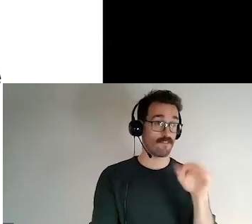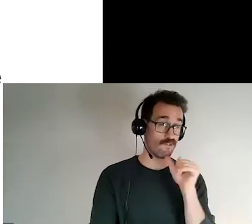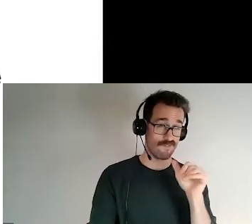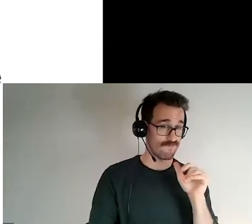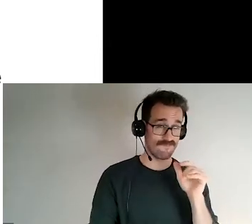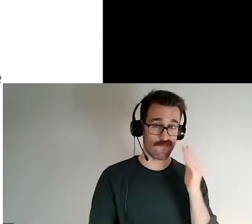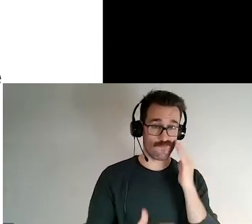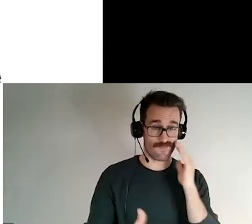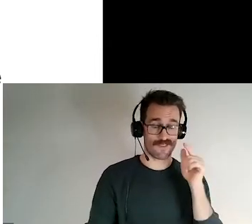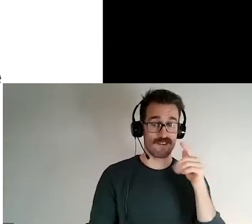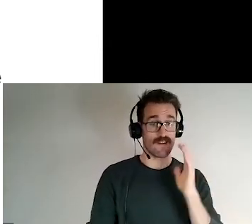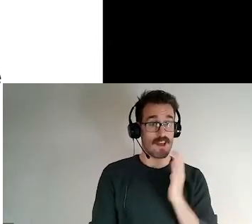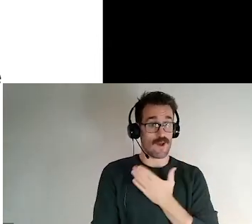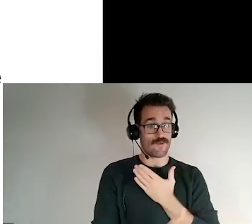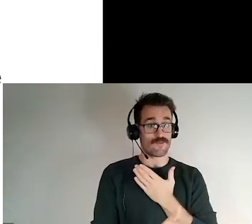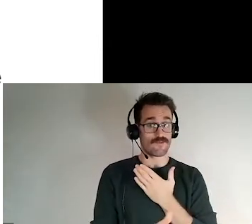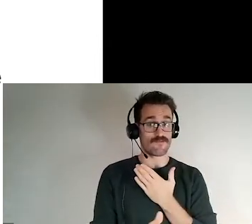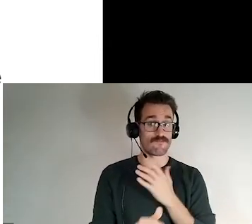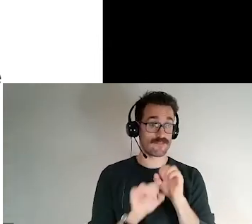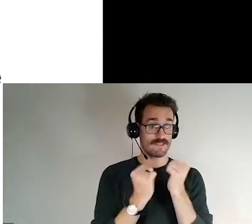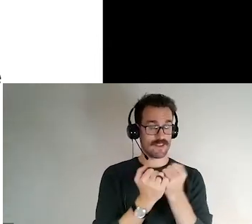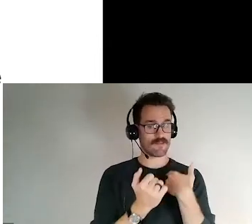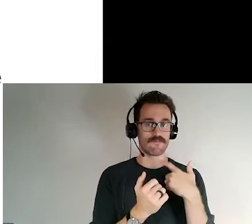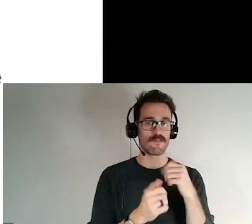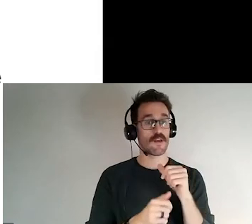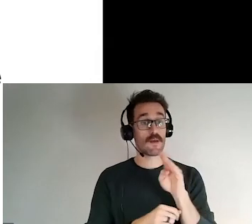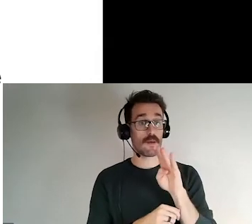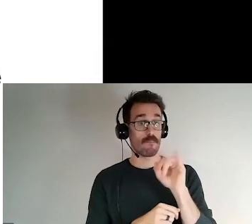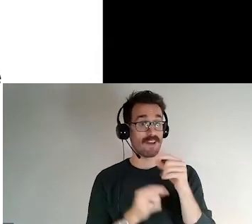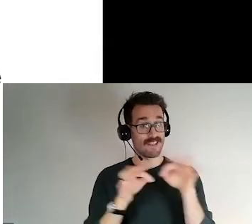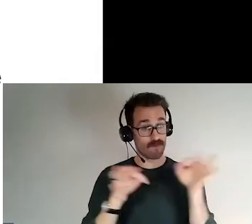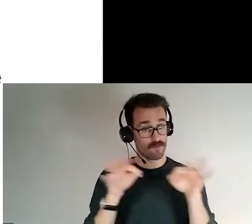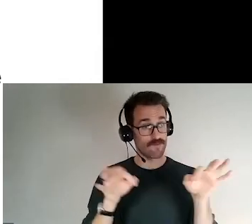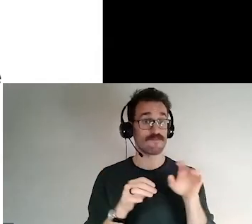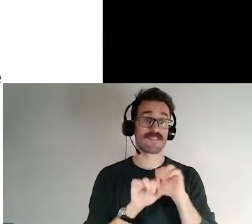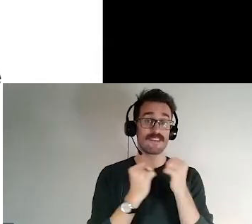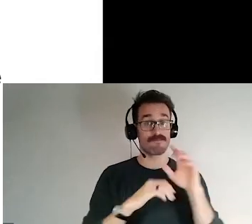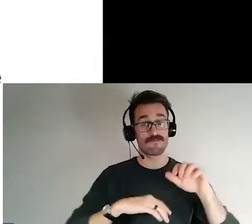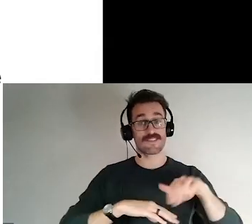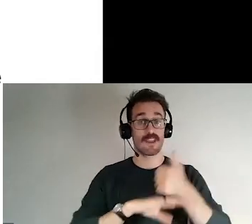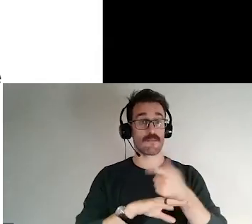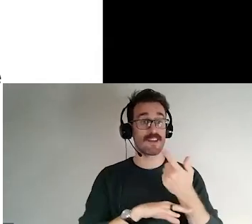we are a national bilingual health charity founded in 1948 with a vision to live in a world where